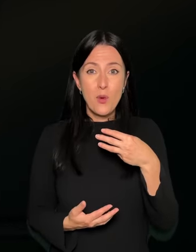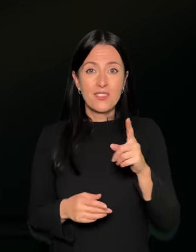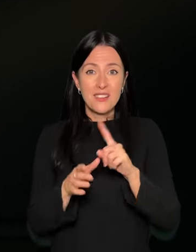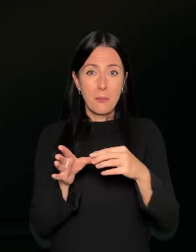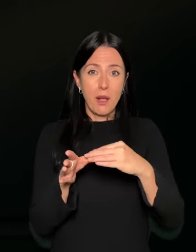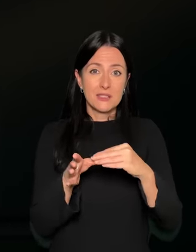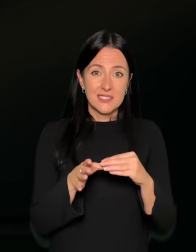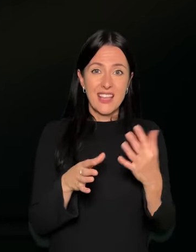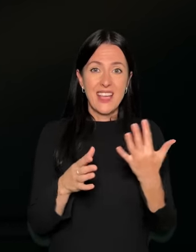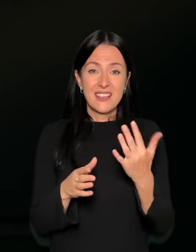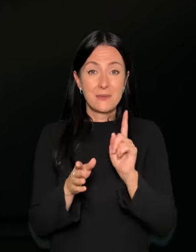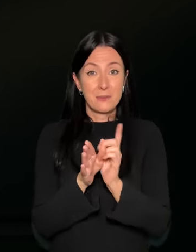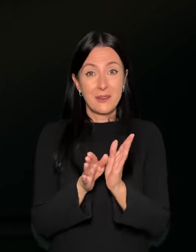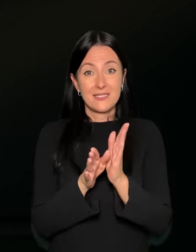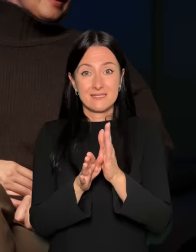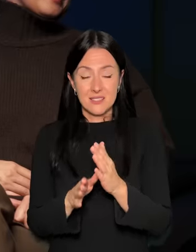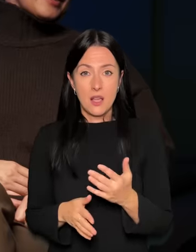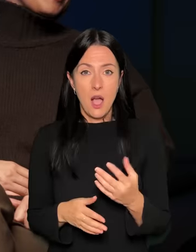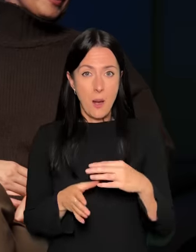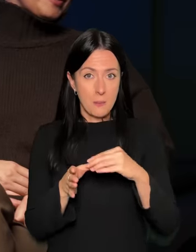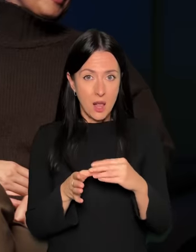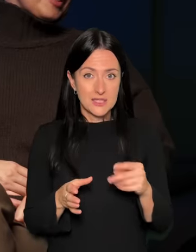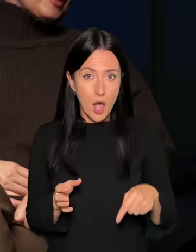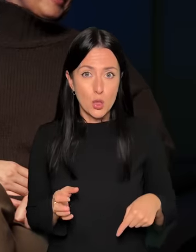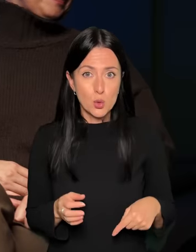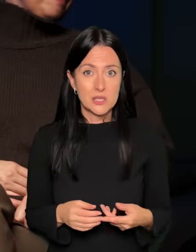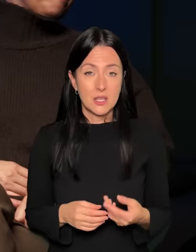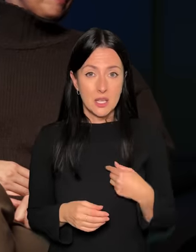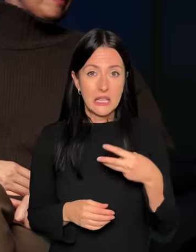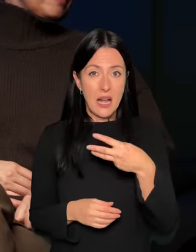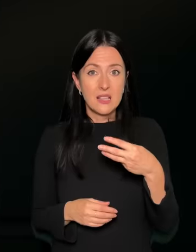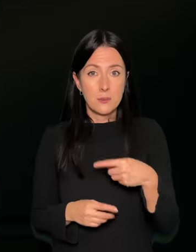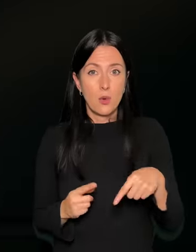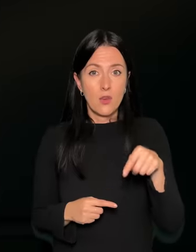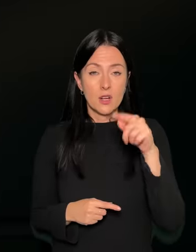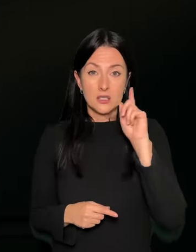with that toe, which should be pointing that way. But it's a toe on my foot. On the third floor. And you know what?